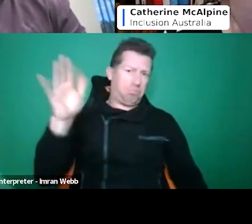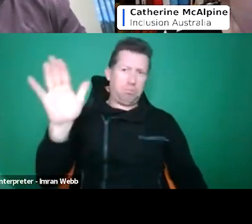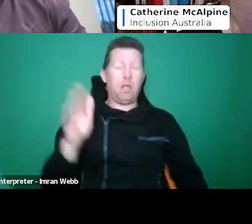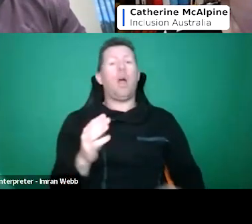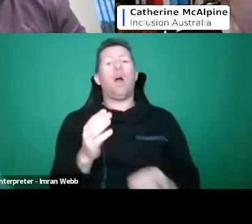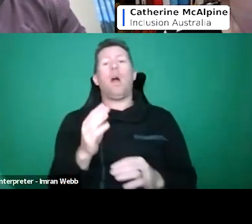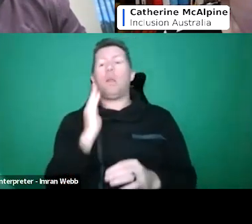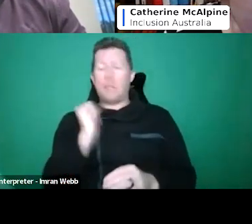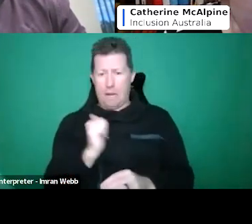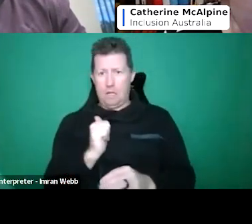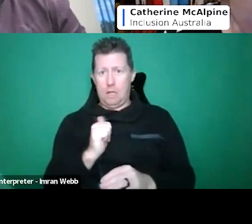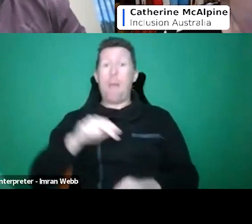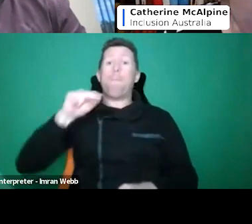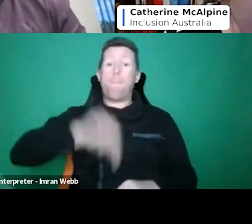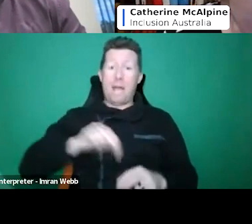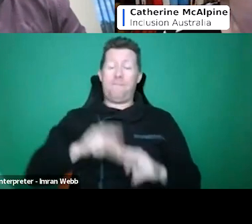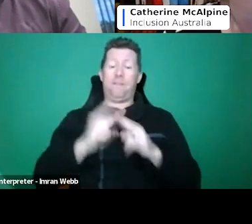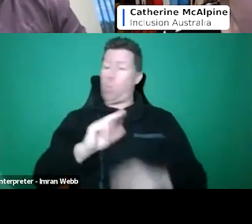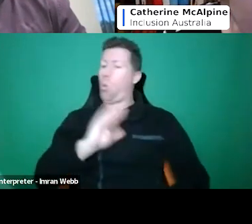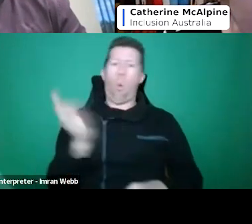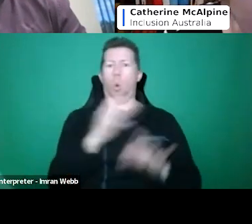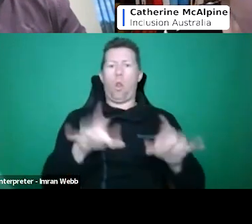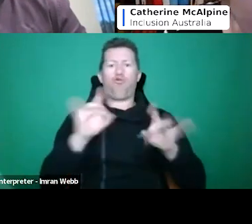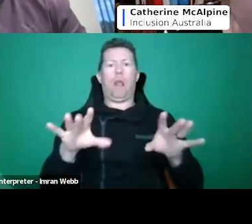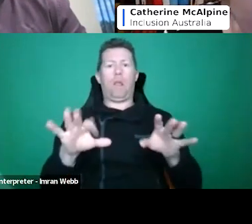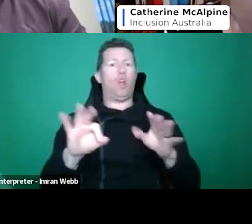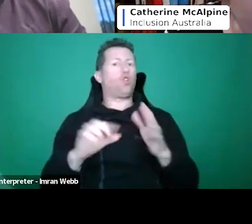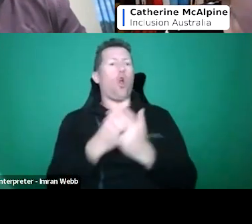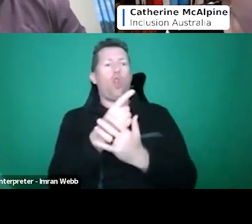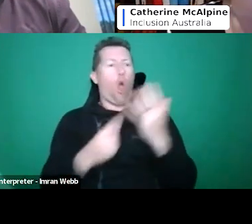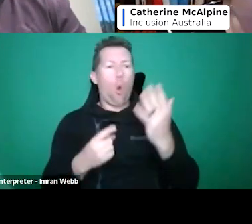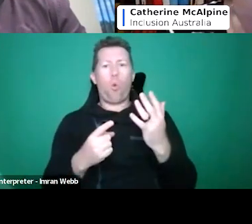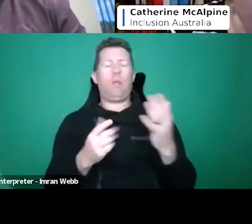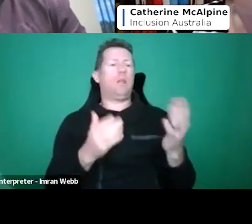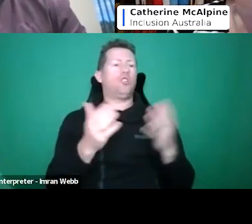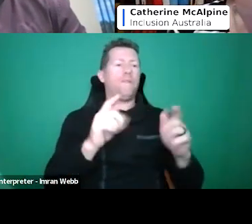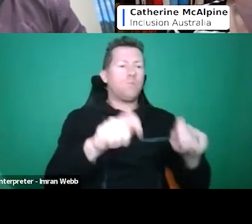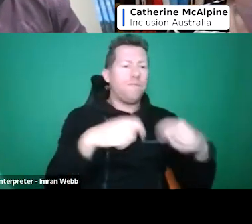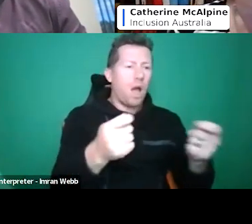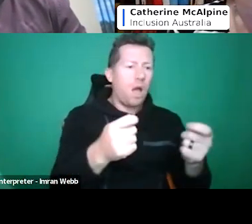not just for a group such as service providers or government.